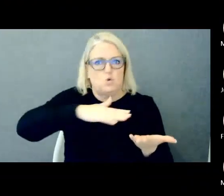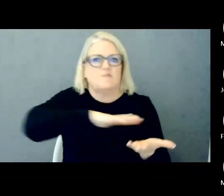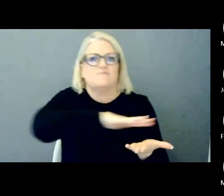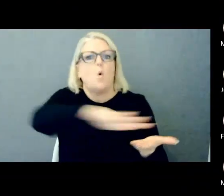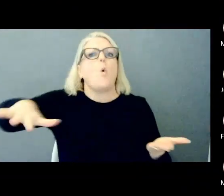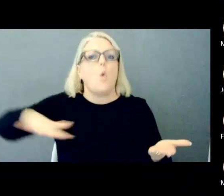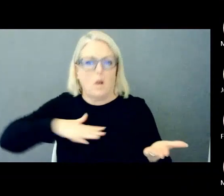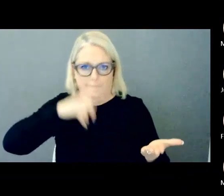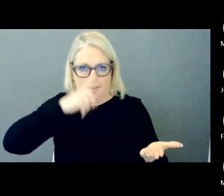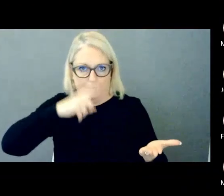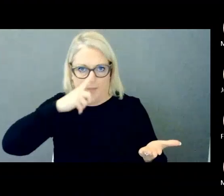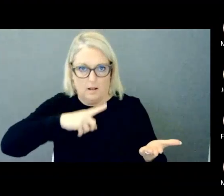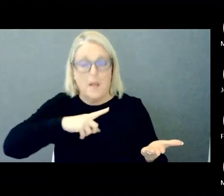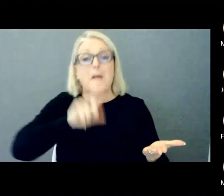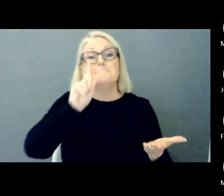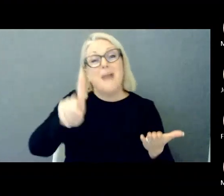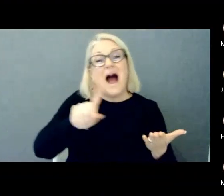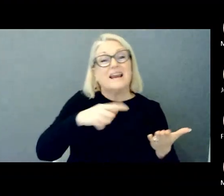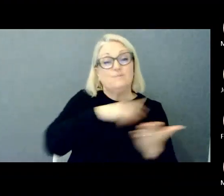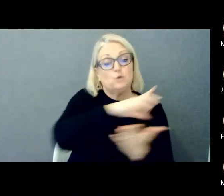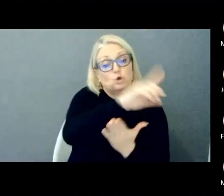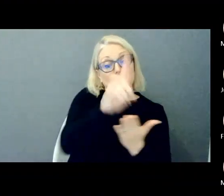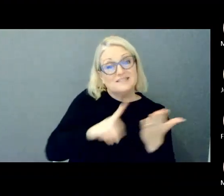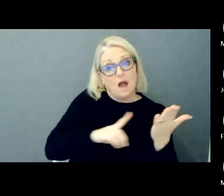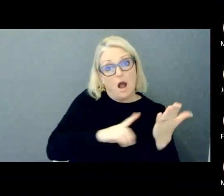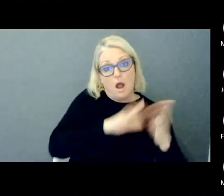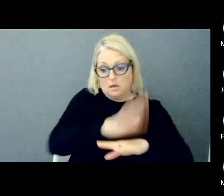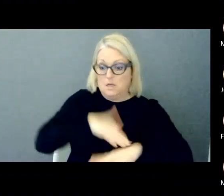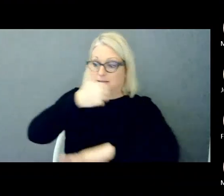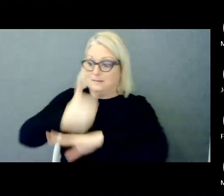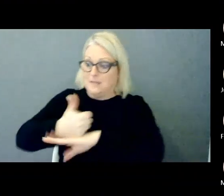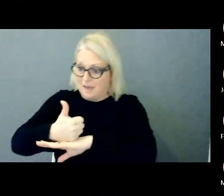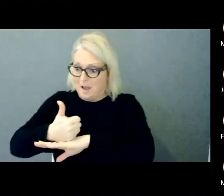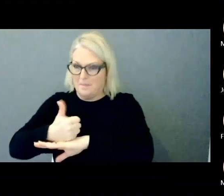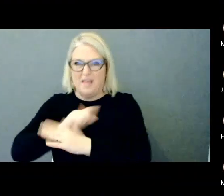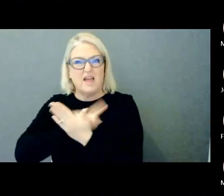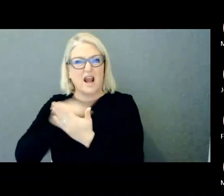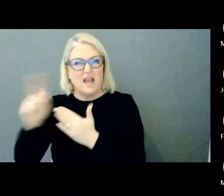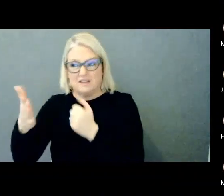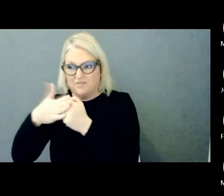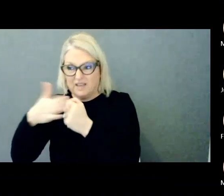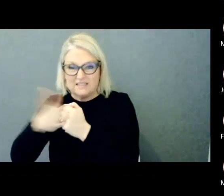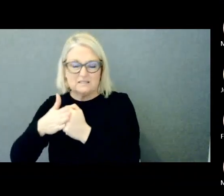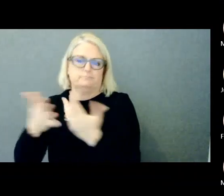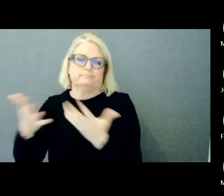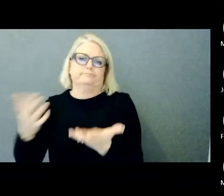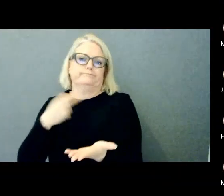if you design with equity from the start, it actually benefits everybody, both the groups it's designed for, but actually for everybody.